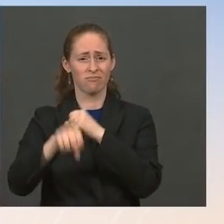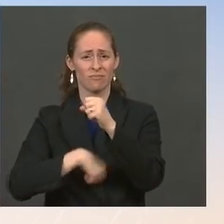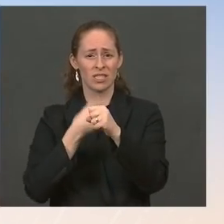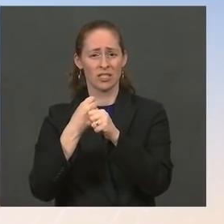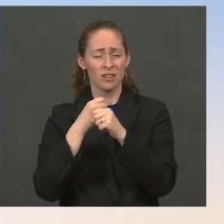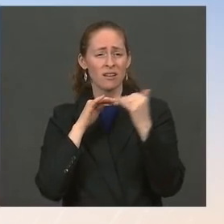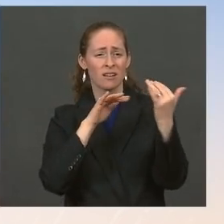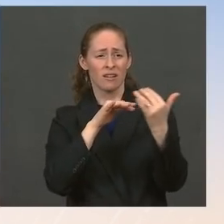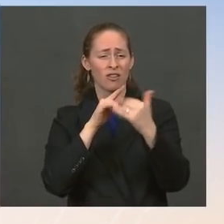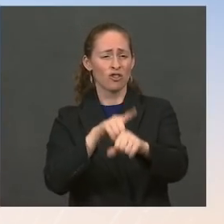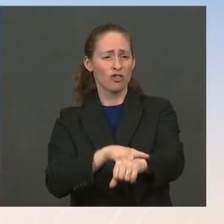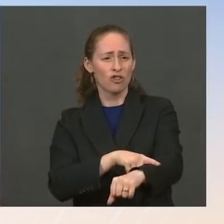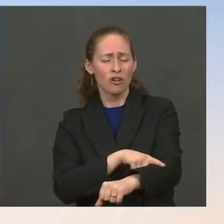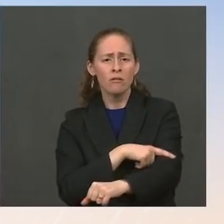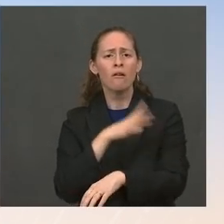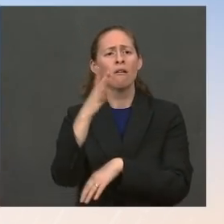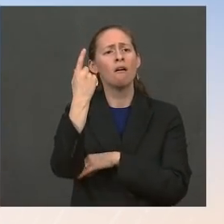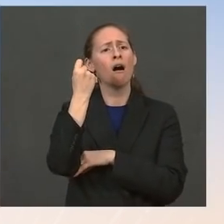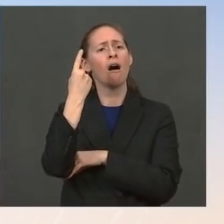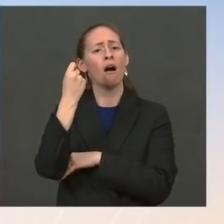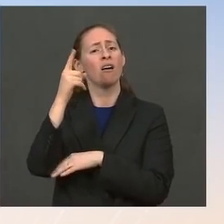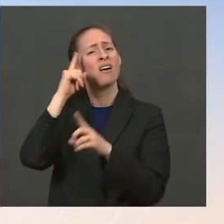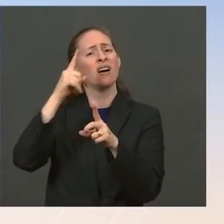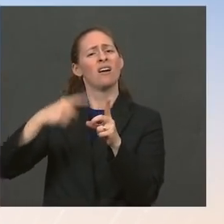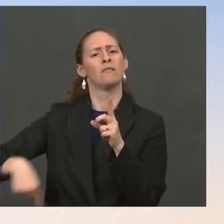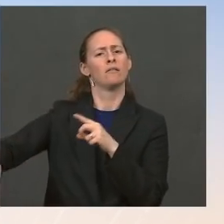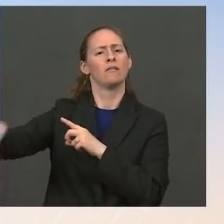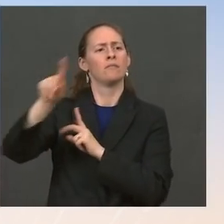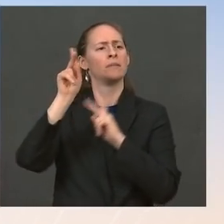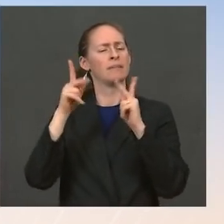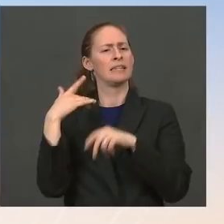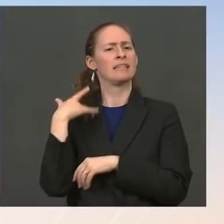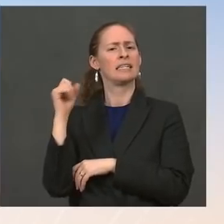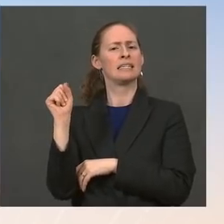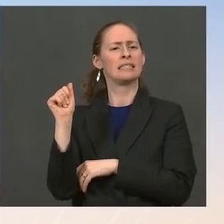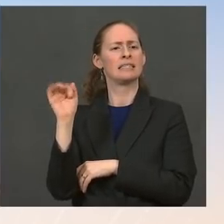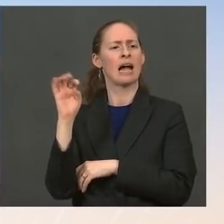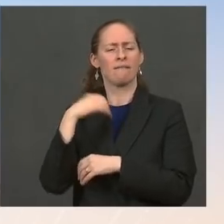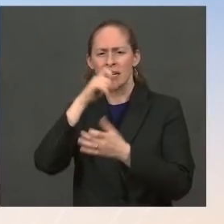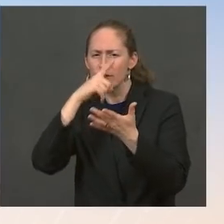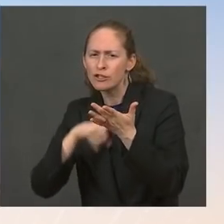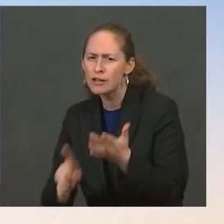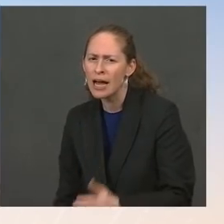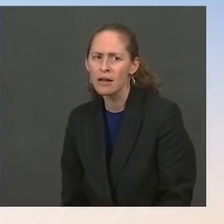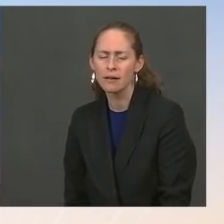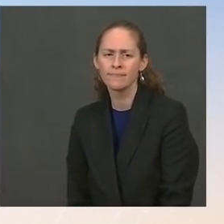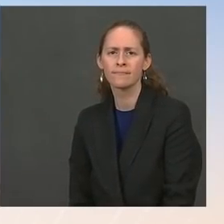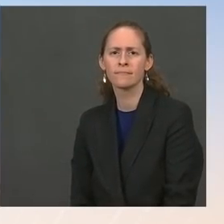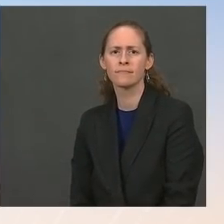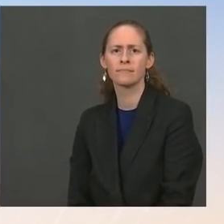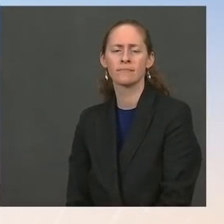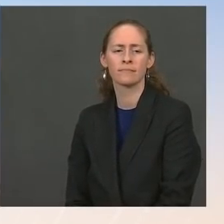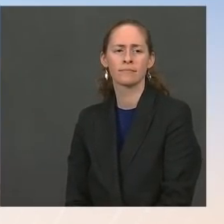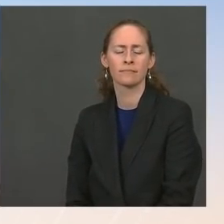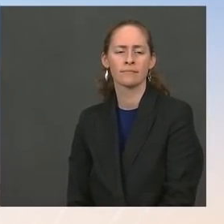the American people know they're safe. But I have to look into these specific examples. The Press: And then one on Russia if I may. According to Kremlin spokesman -- spokesperson Dmitry Peskov,